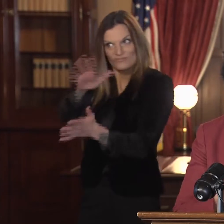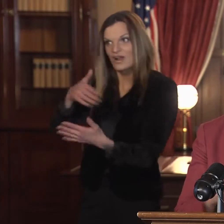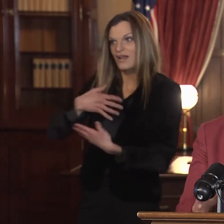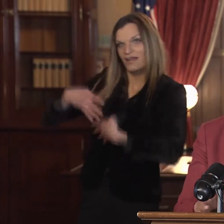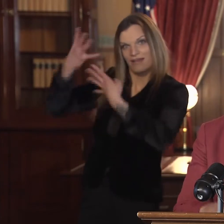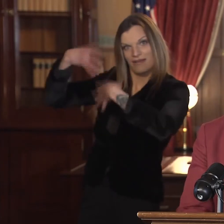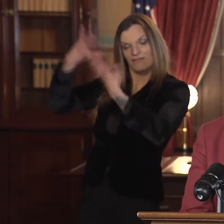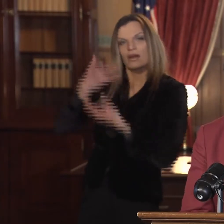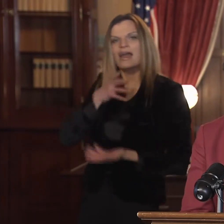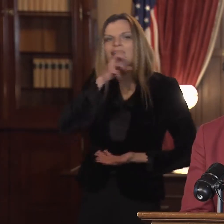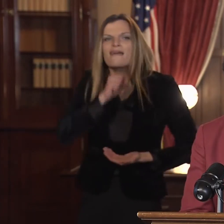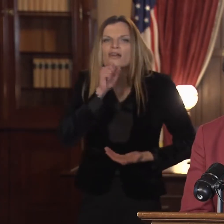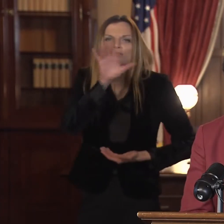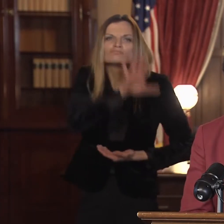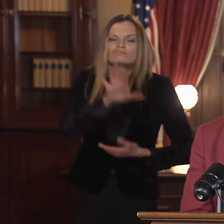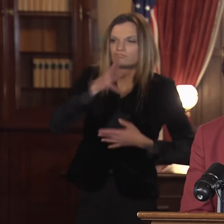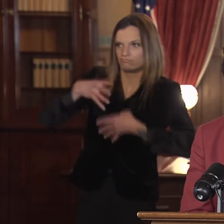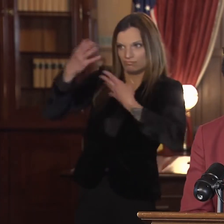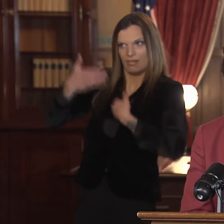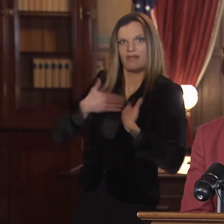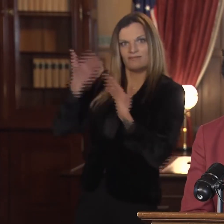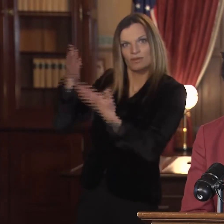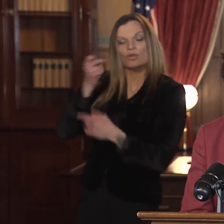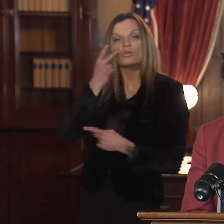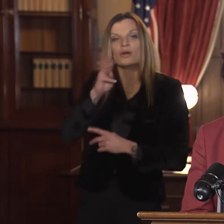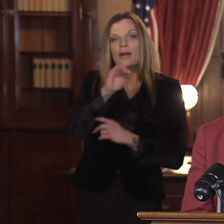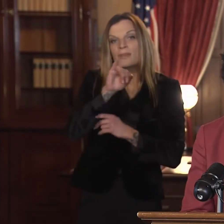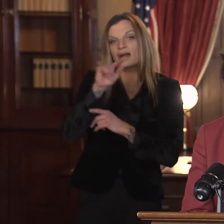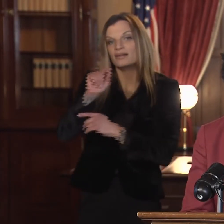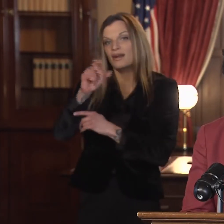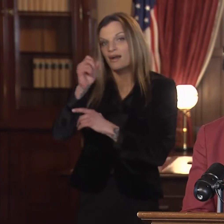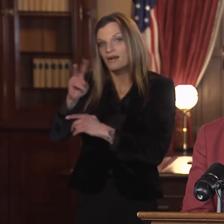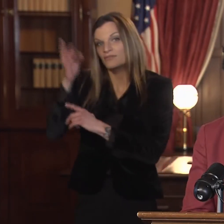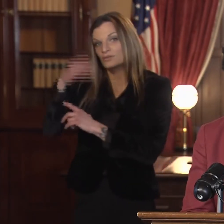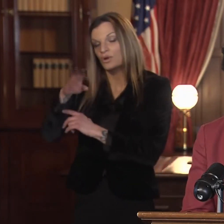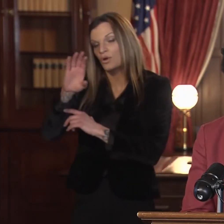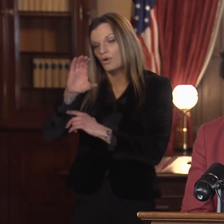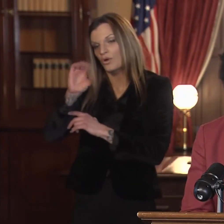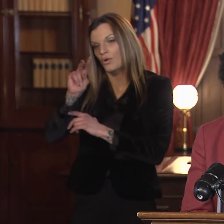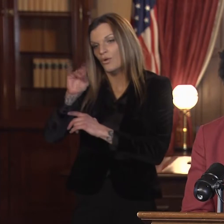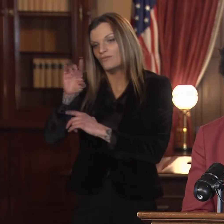WERE VACCINATED AND EVENTUALLY THE RACE AND AGE DISTRIBUTION FOR THOSE WHO HAVE RECEIVED THE